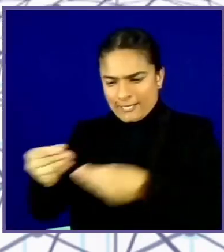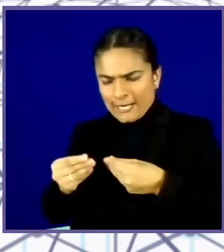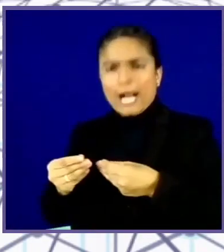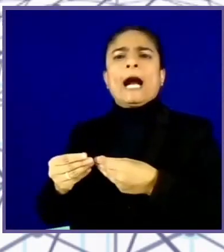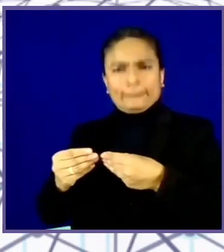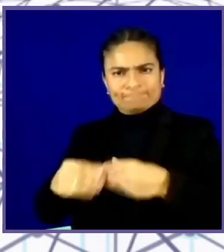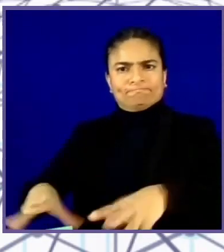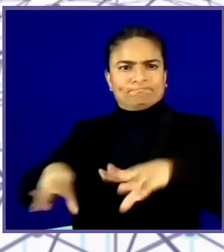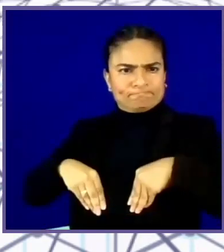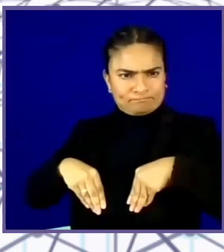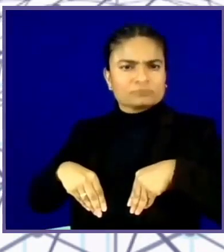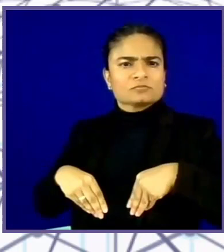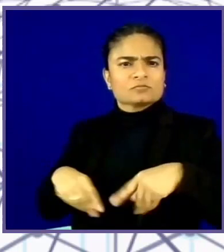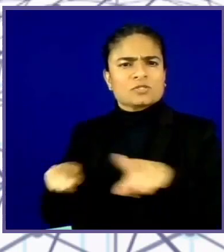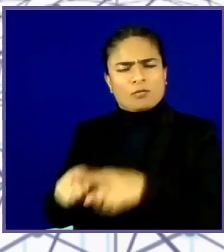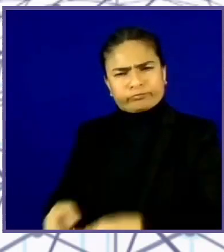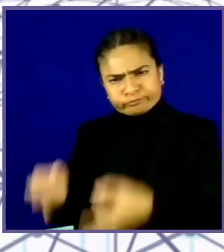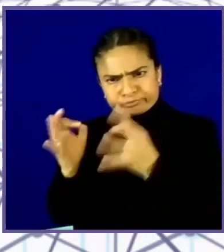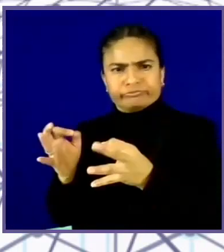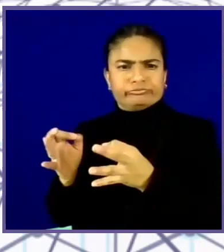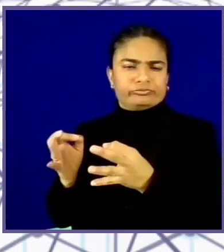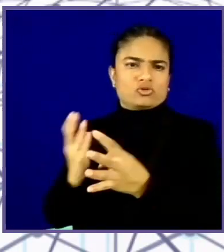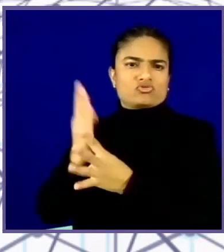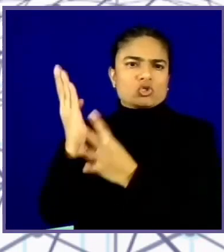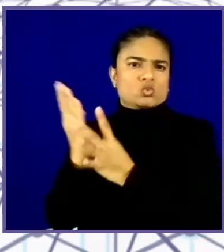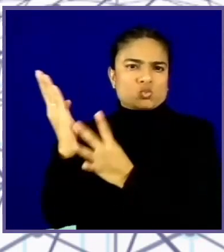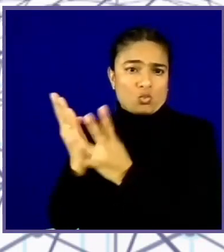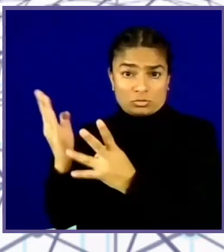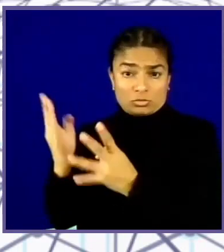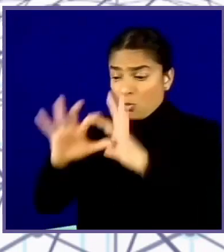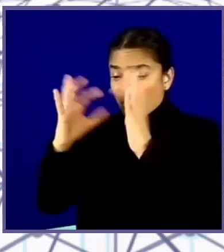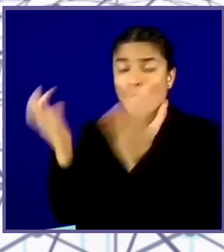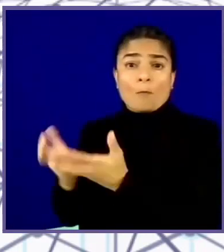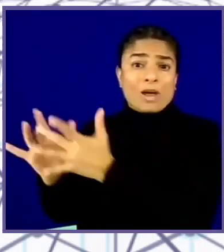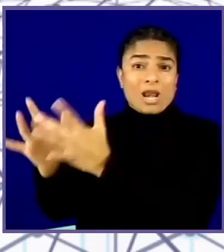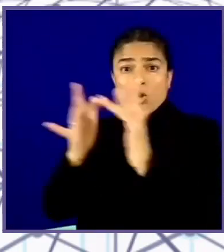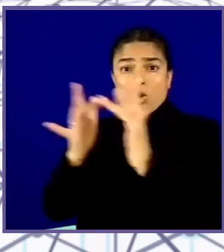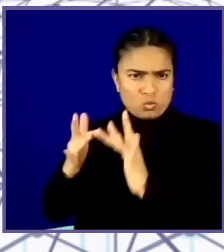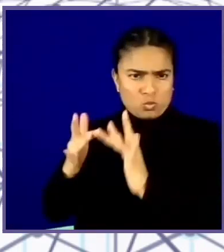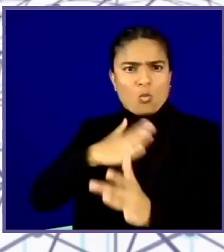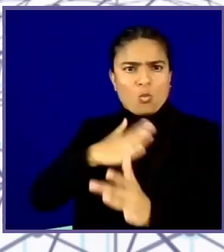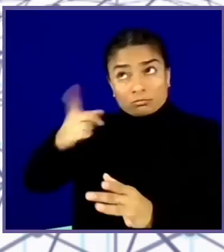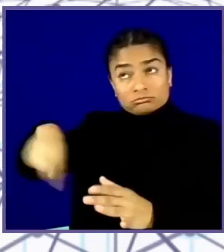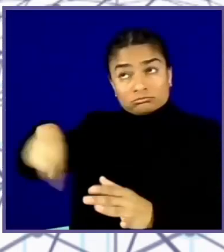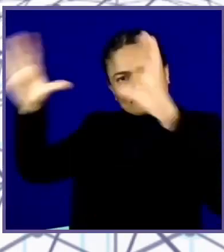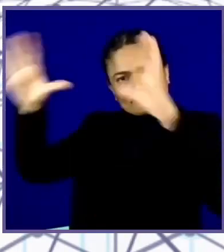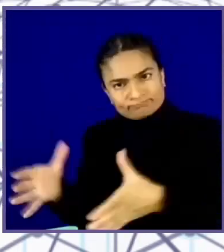For example, we have been working on mechanical prosthetic knee joint with concept of mixed